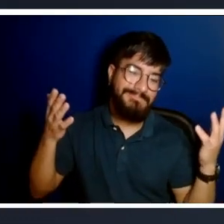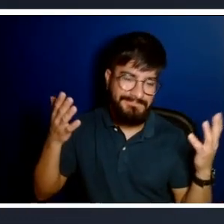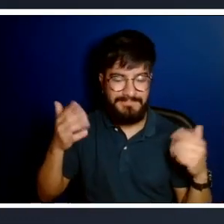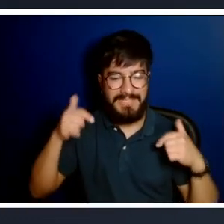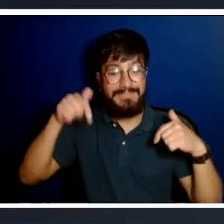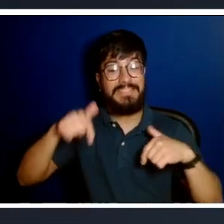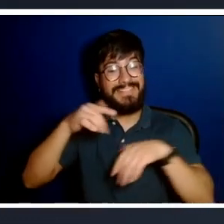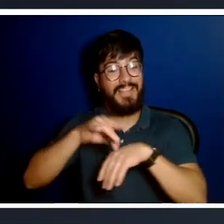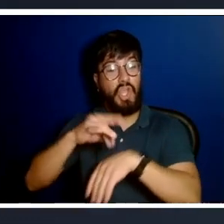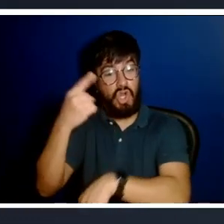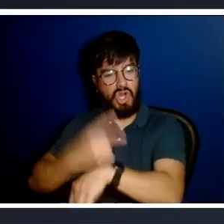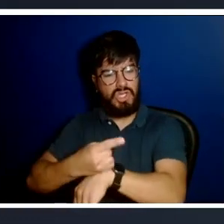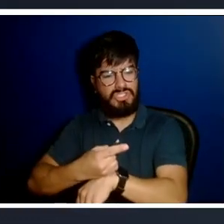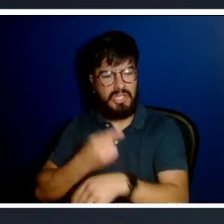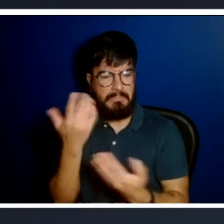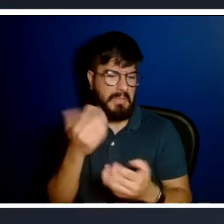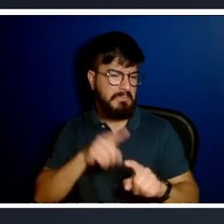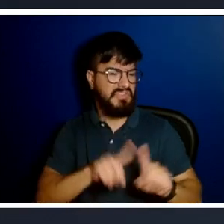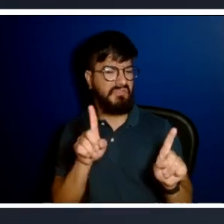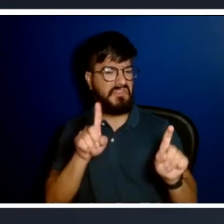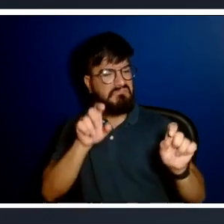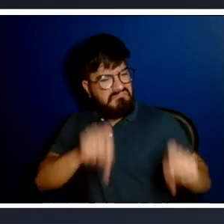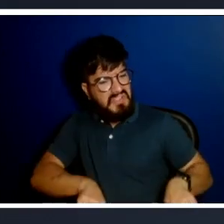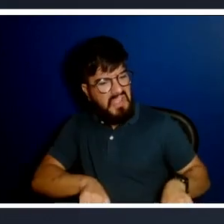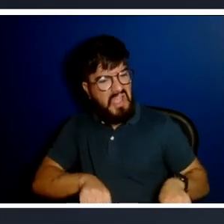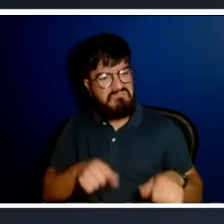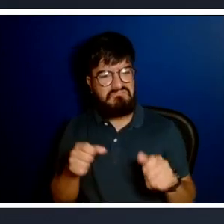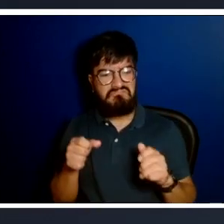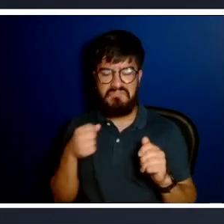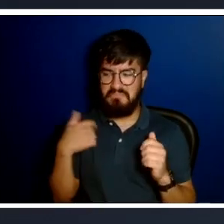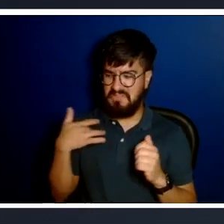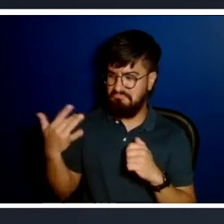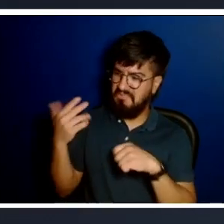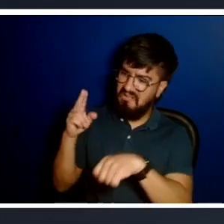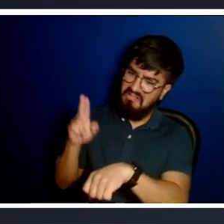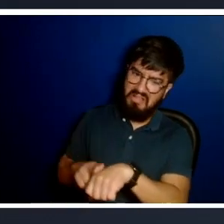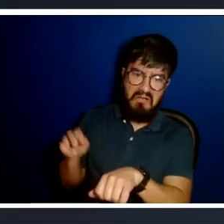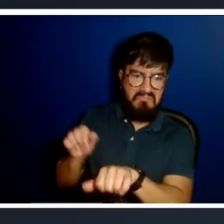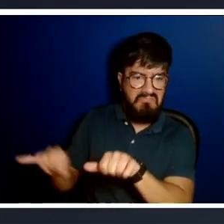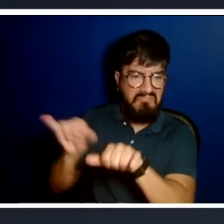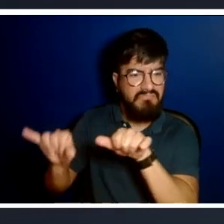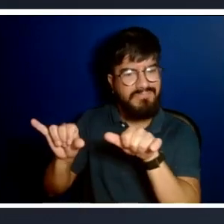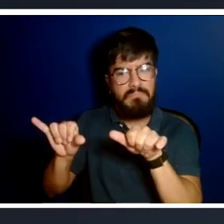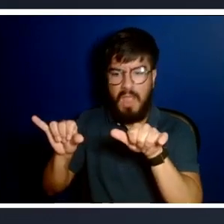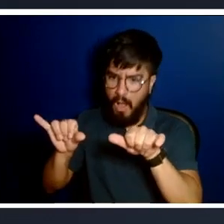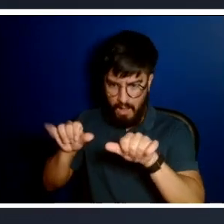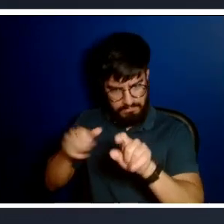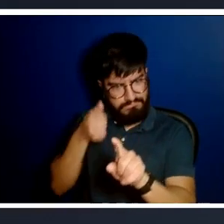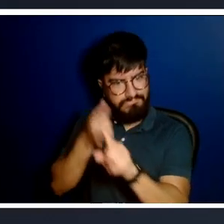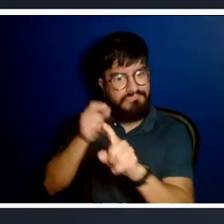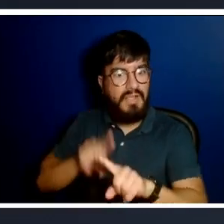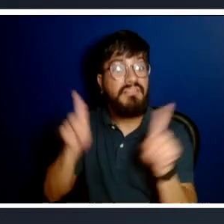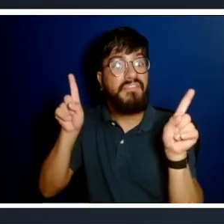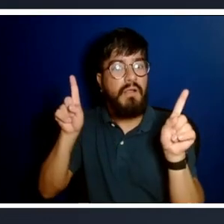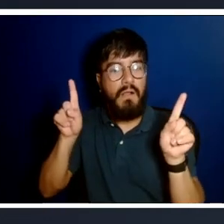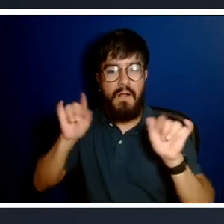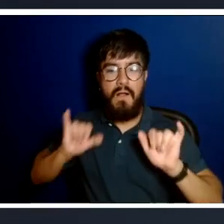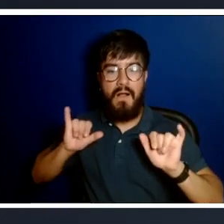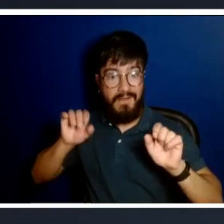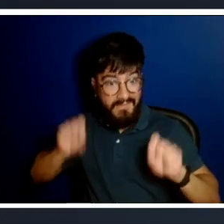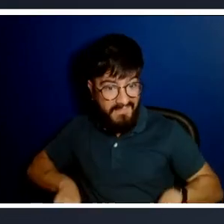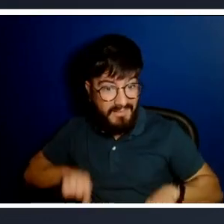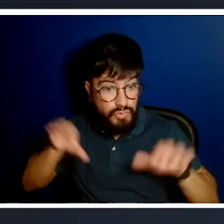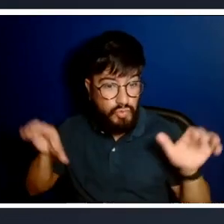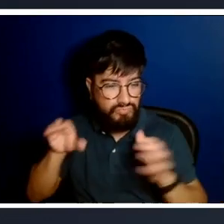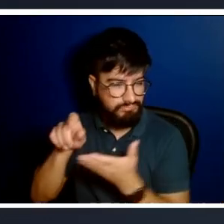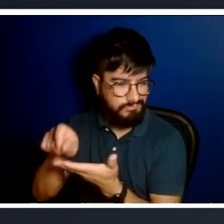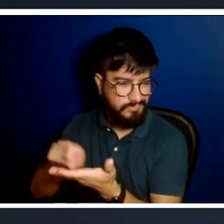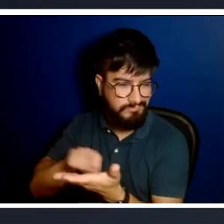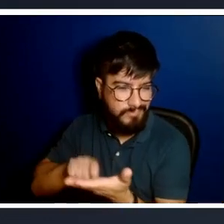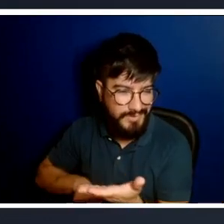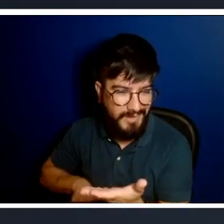down that's different than normal so I can add even more good things to help out animals.